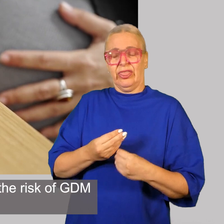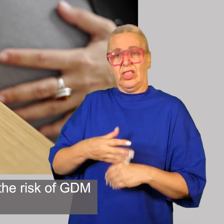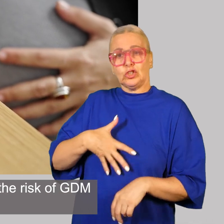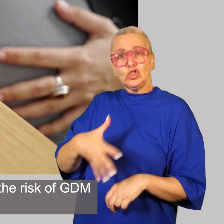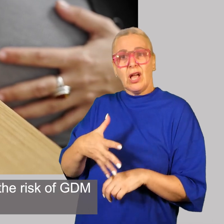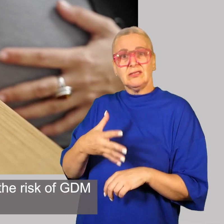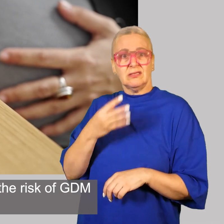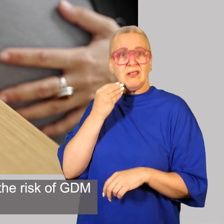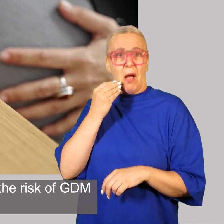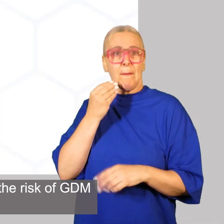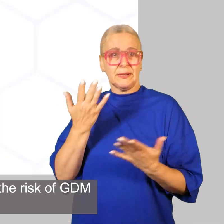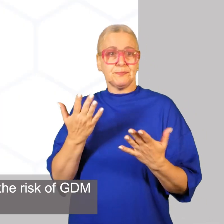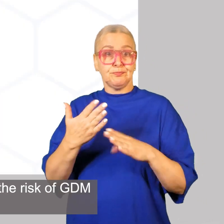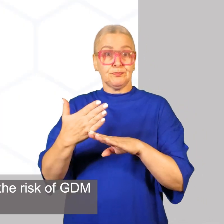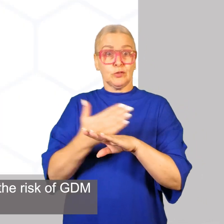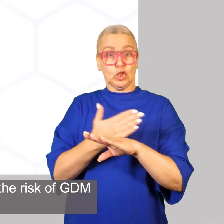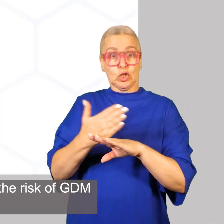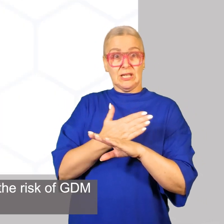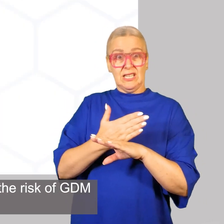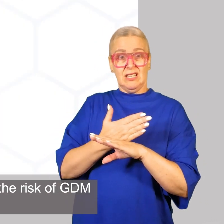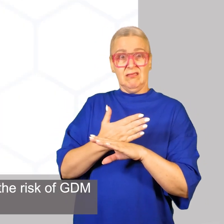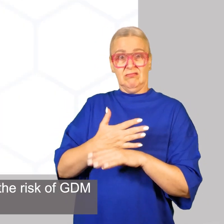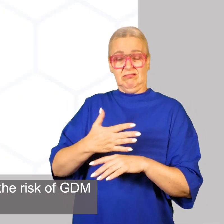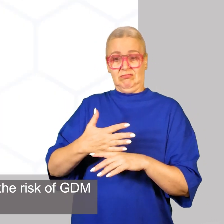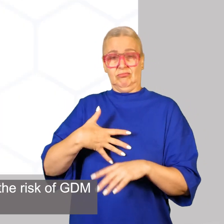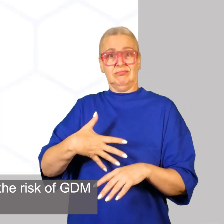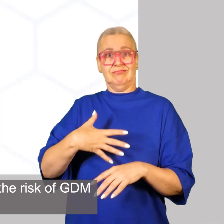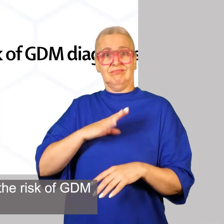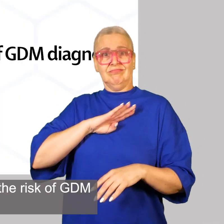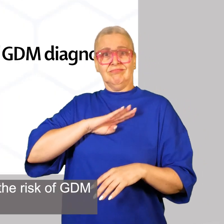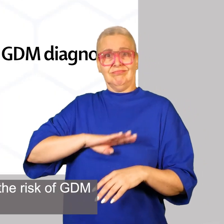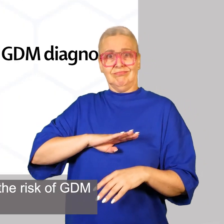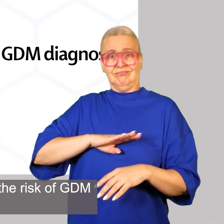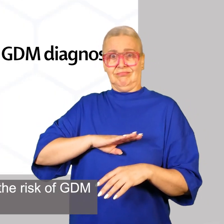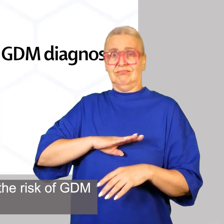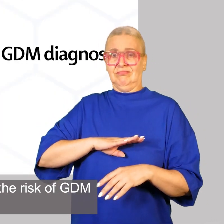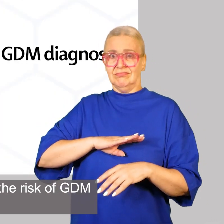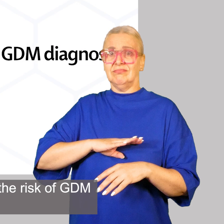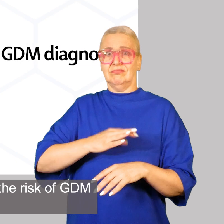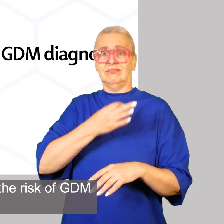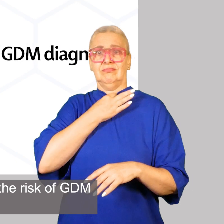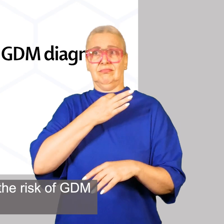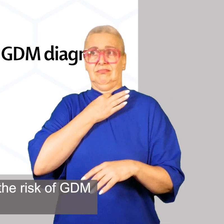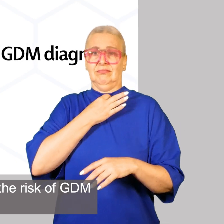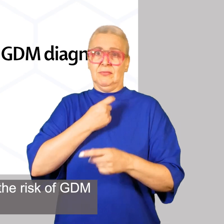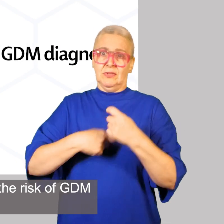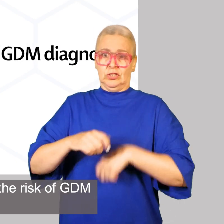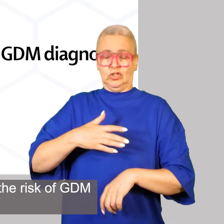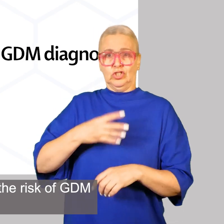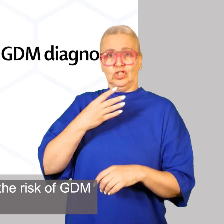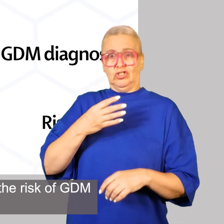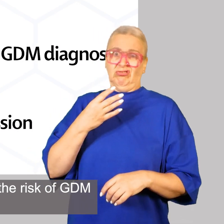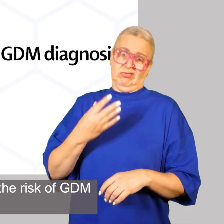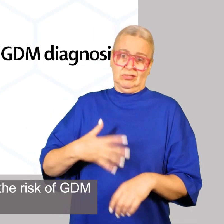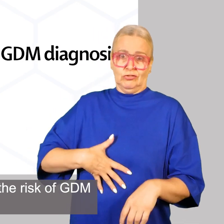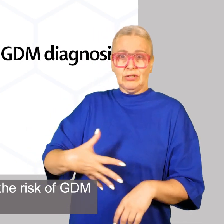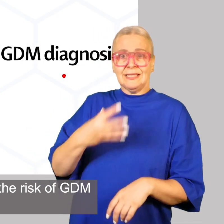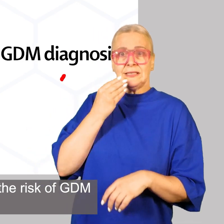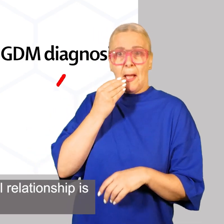Further, early pregnancy depression increasing the risk of GDM diagnosis and GDM diagnosis increasing